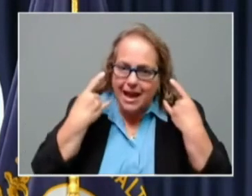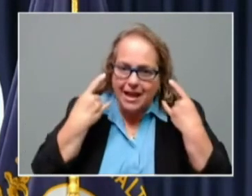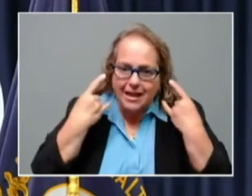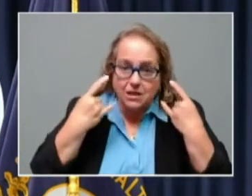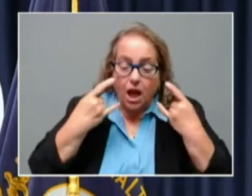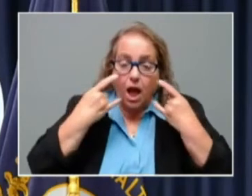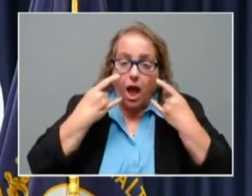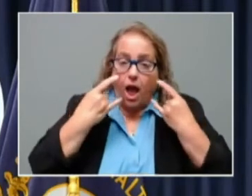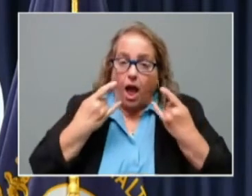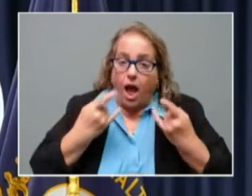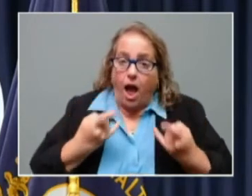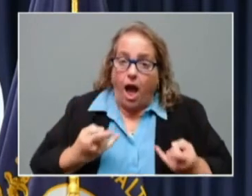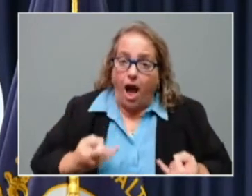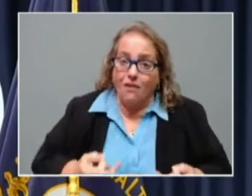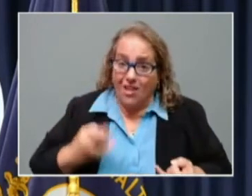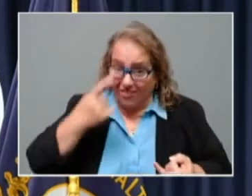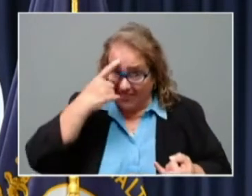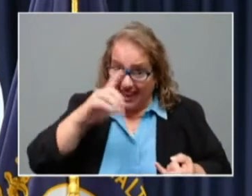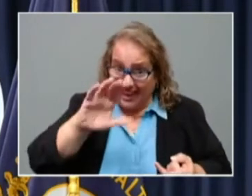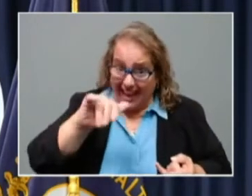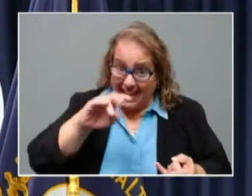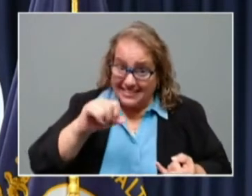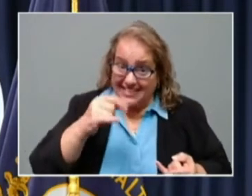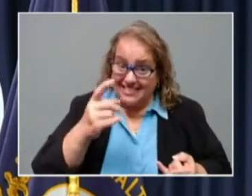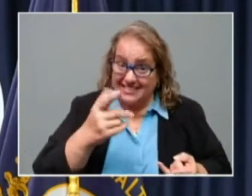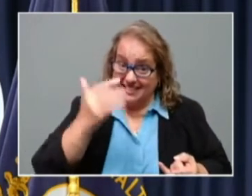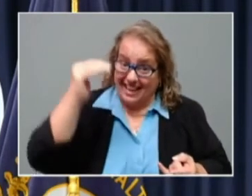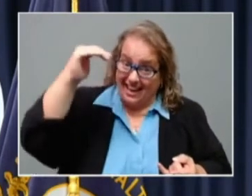see cases starting to tail, we got a lot more people we need to get